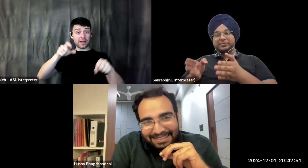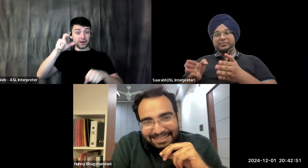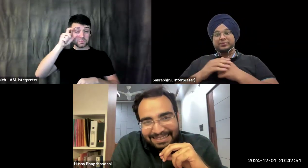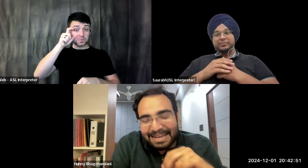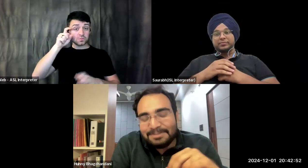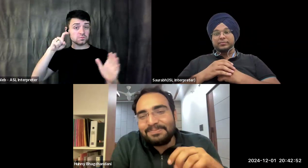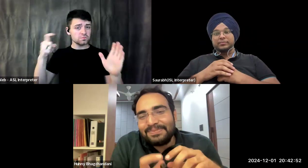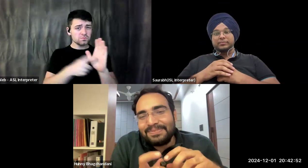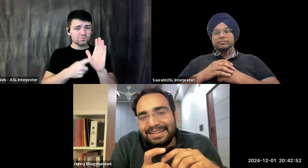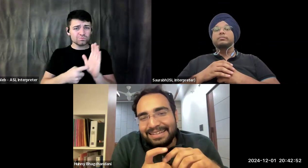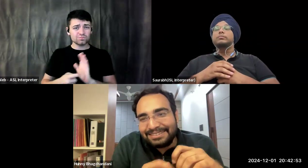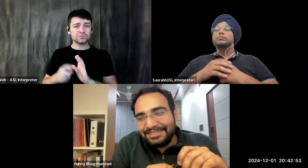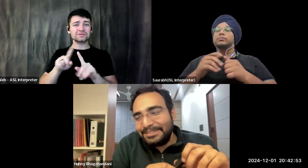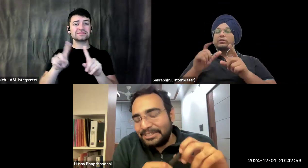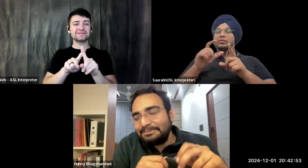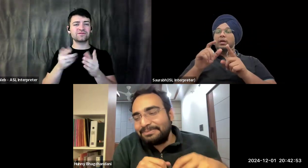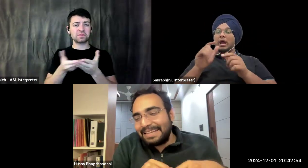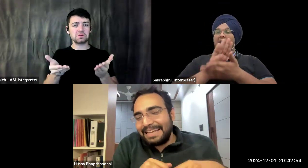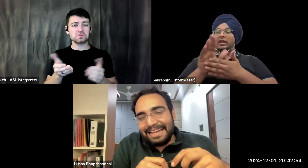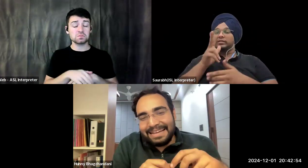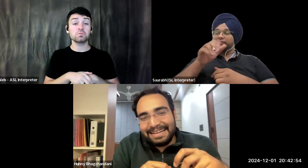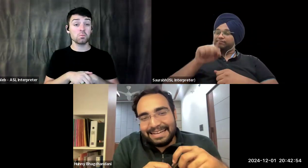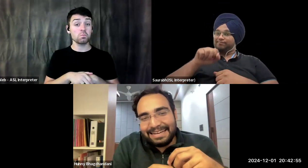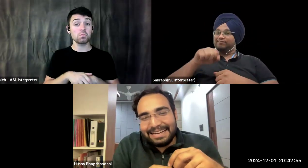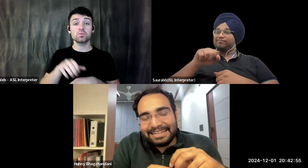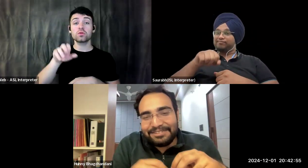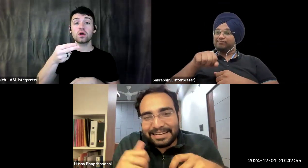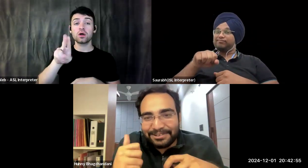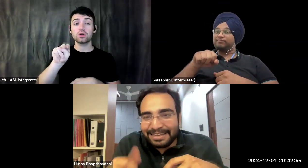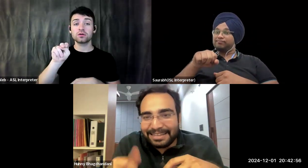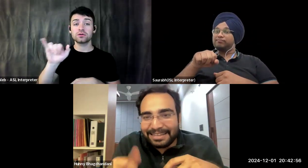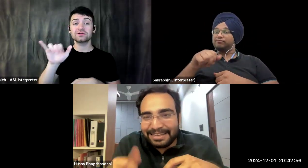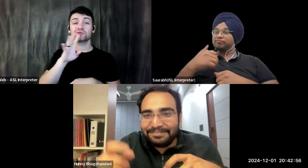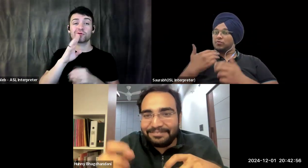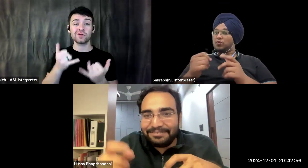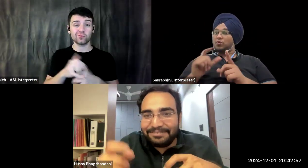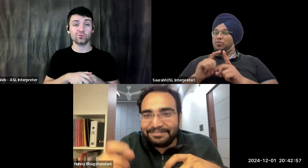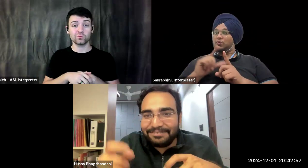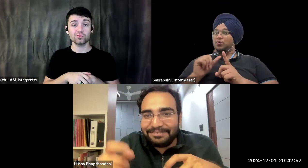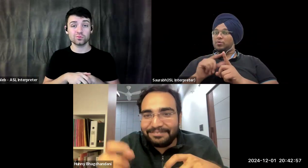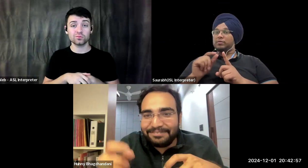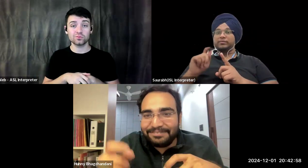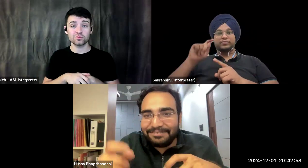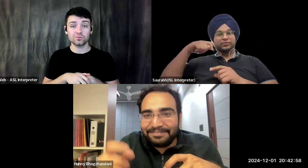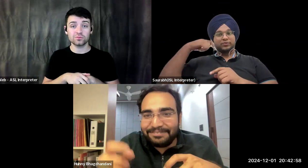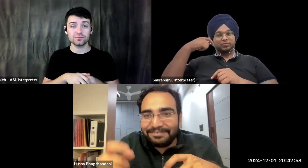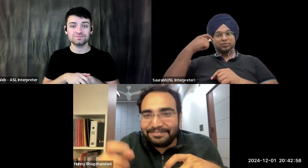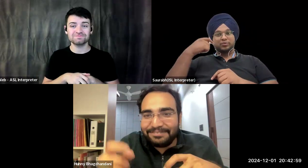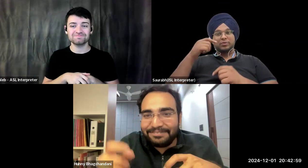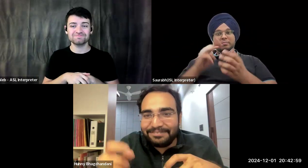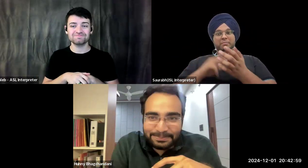[Hunny speaking] Yeah. So… Right now we are doing a video, marketing video kind of thing.